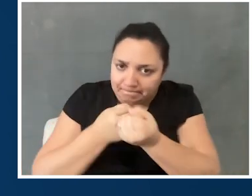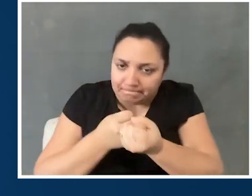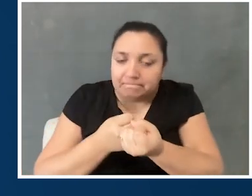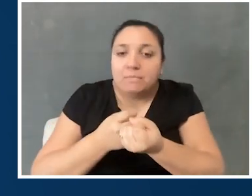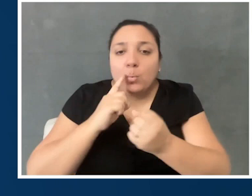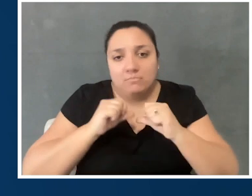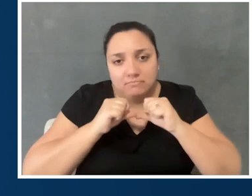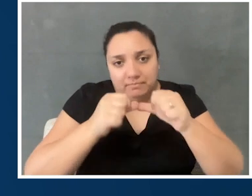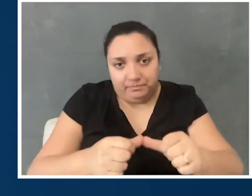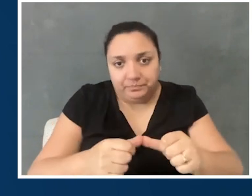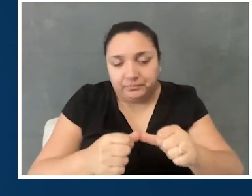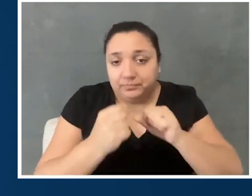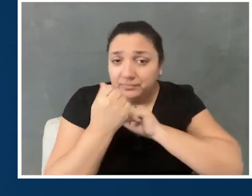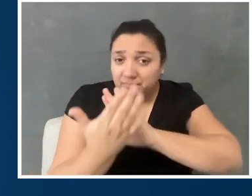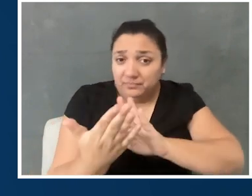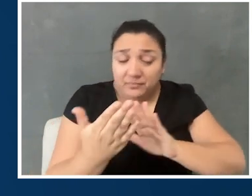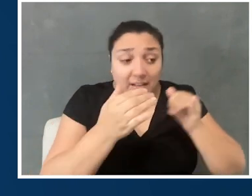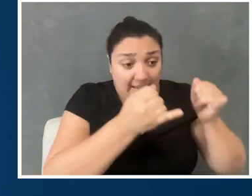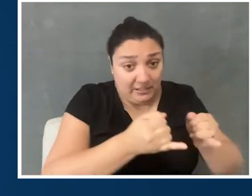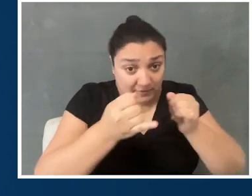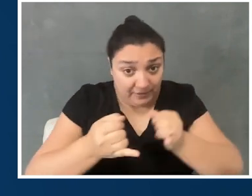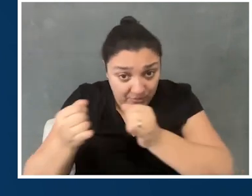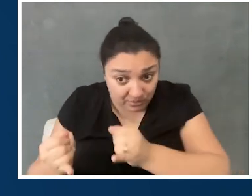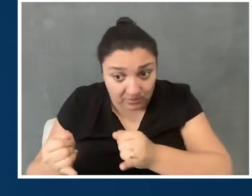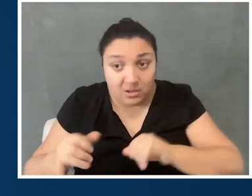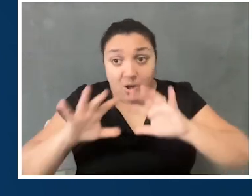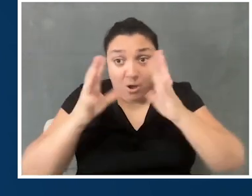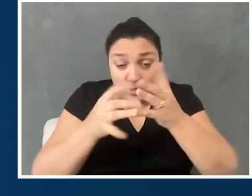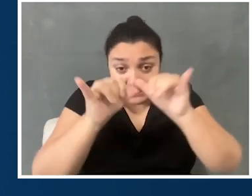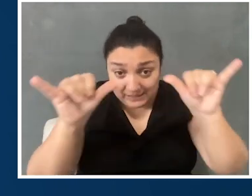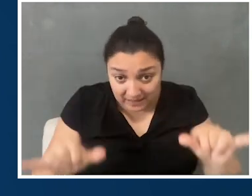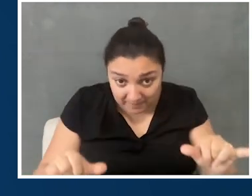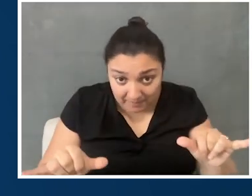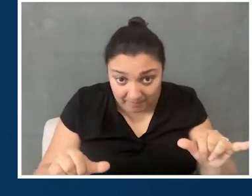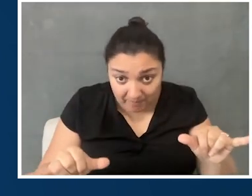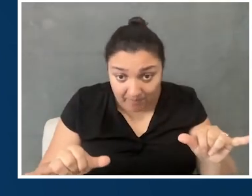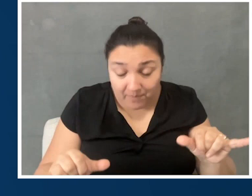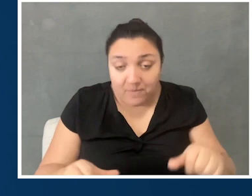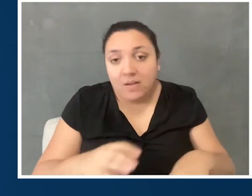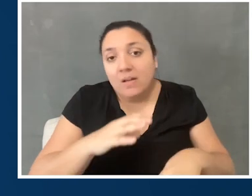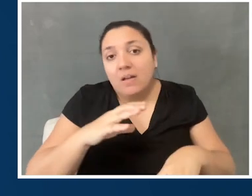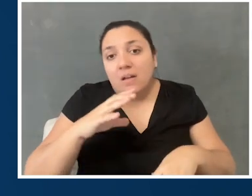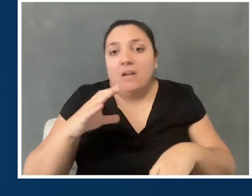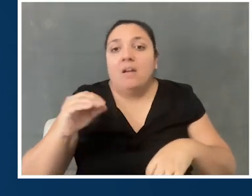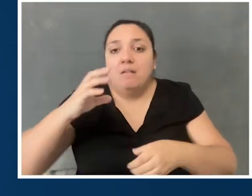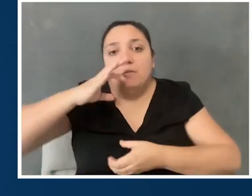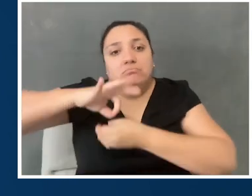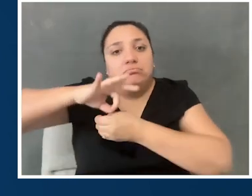both in individual cases, on a systemic level and also in the electoral process.